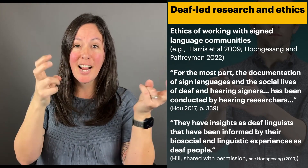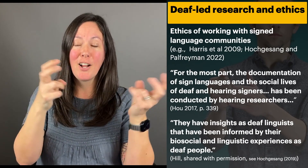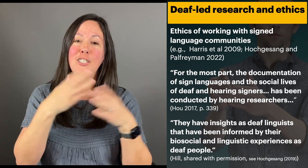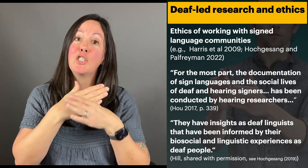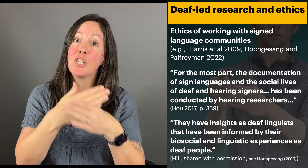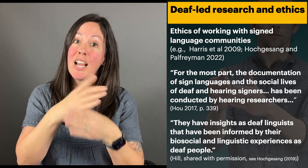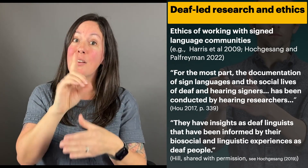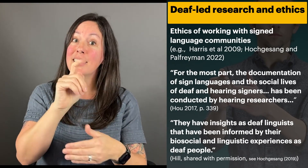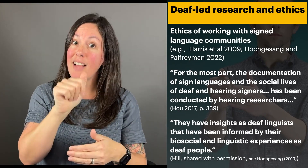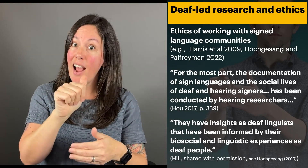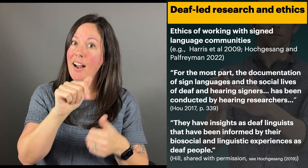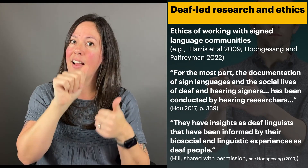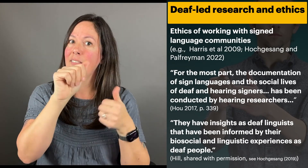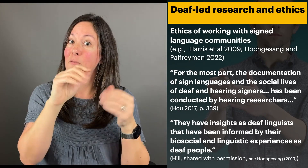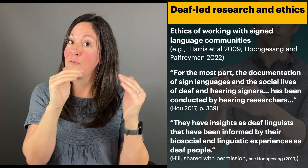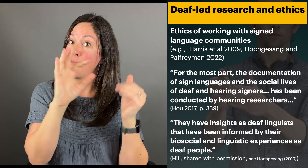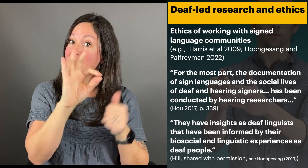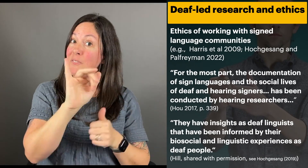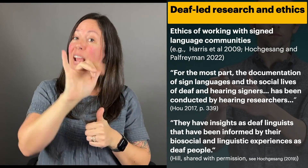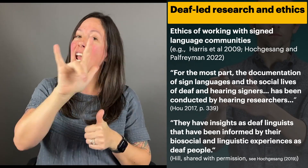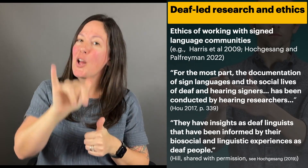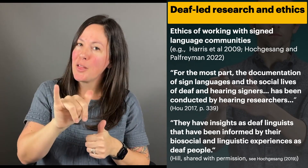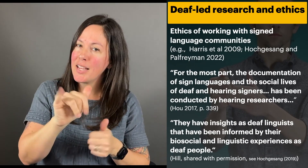today